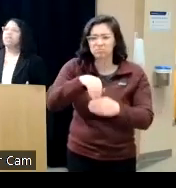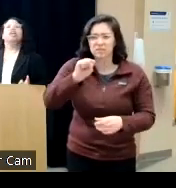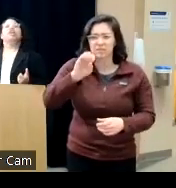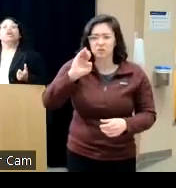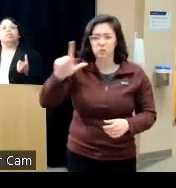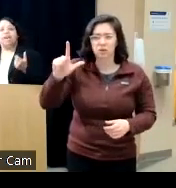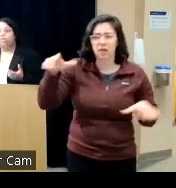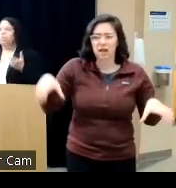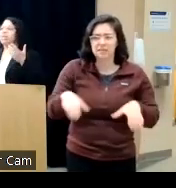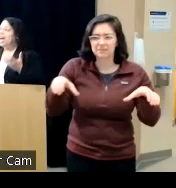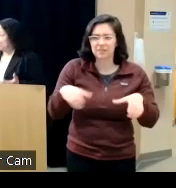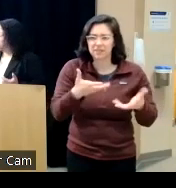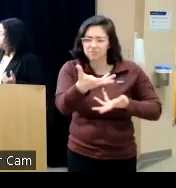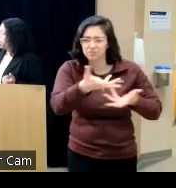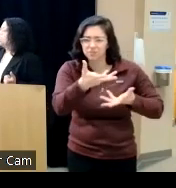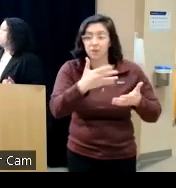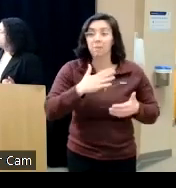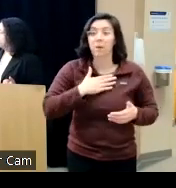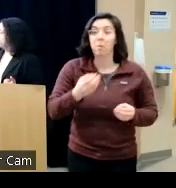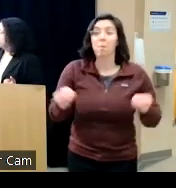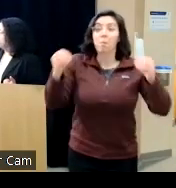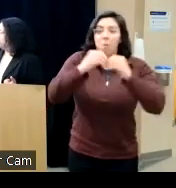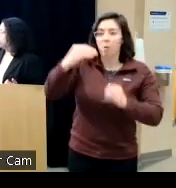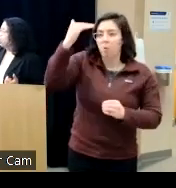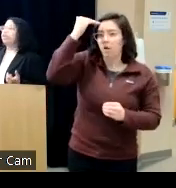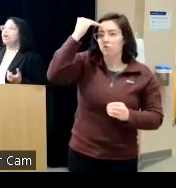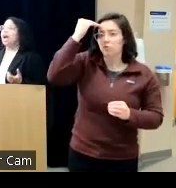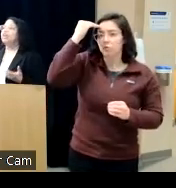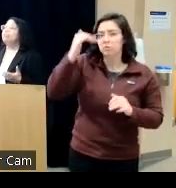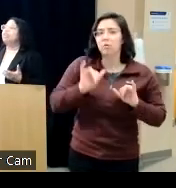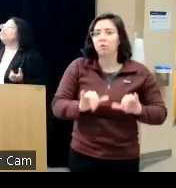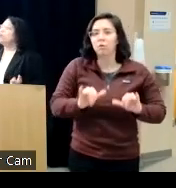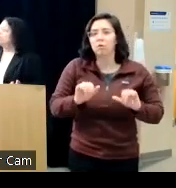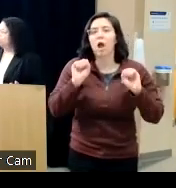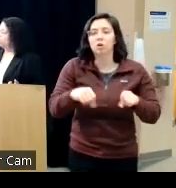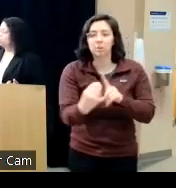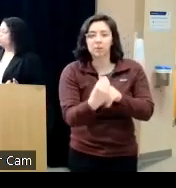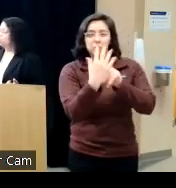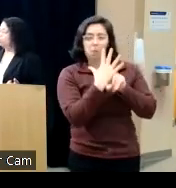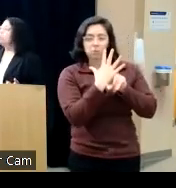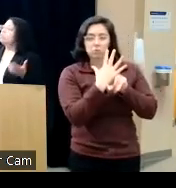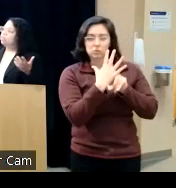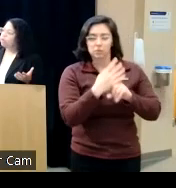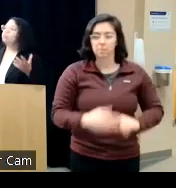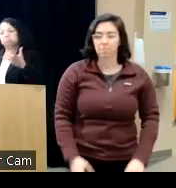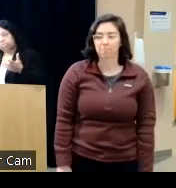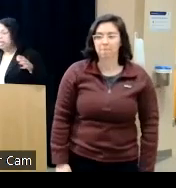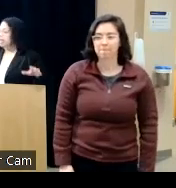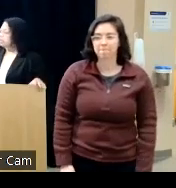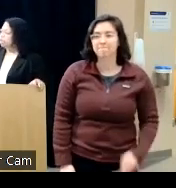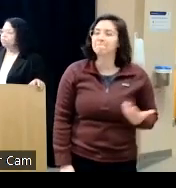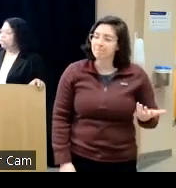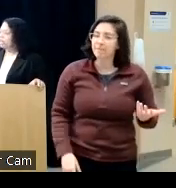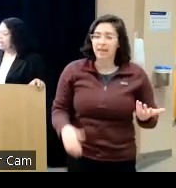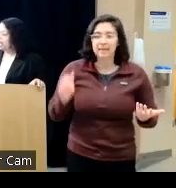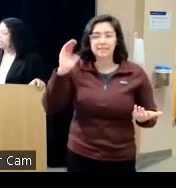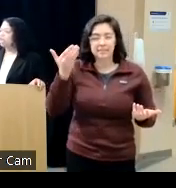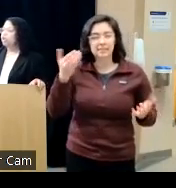activity that might heighten my awareness of what I could be exposed to so that seemed to be a line